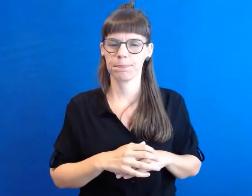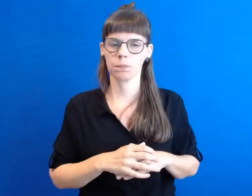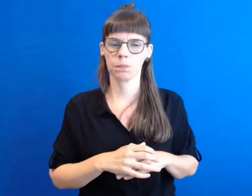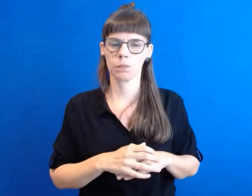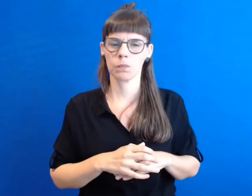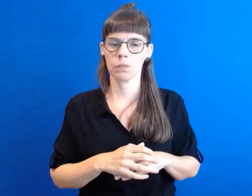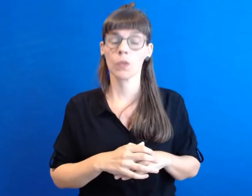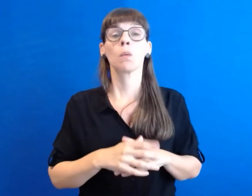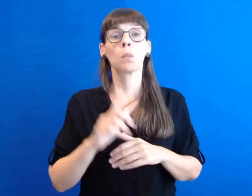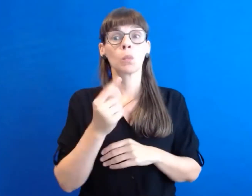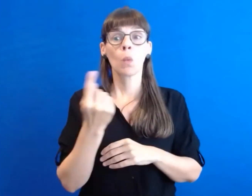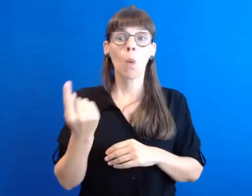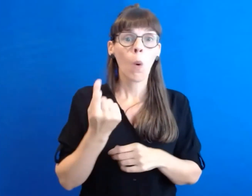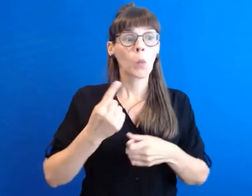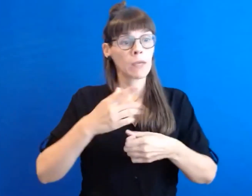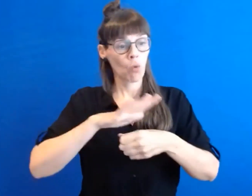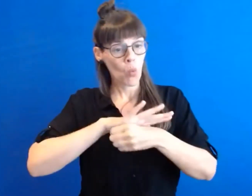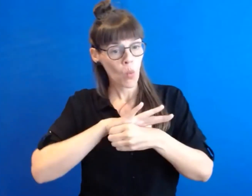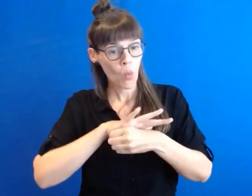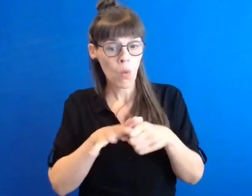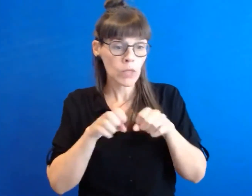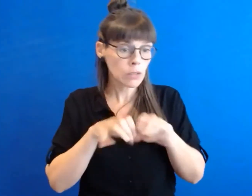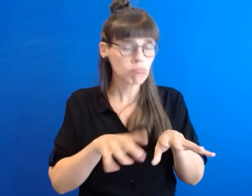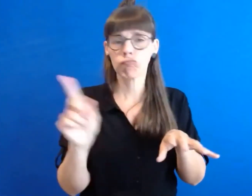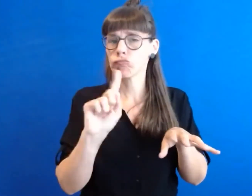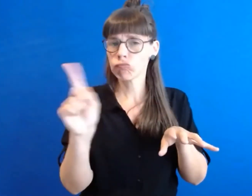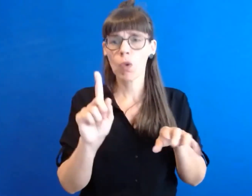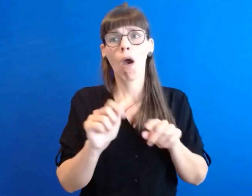the recovery far more inclusive of persons with disabilities.